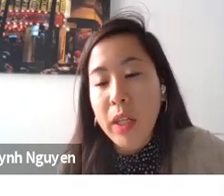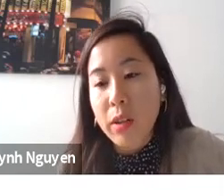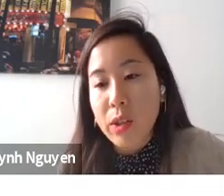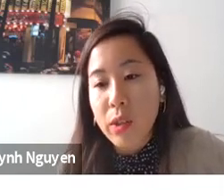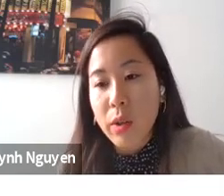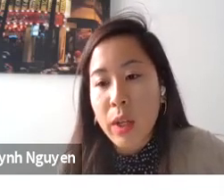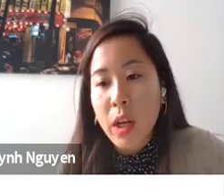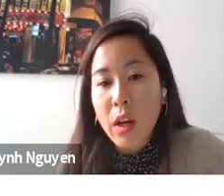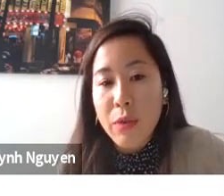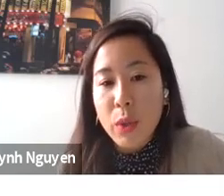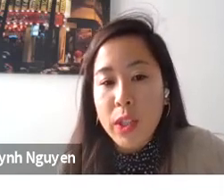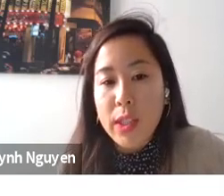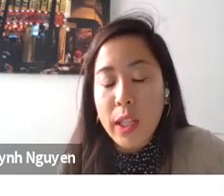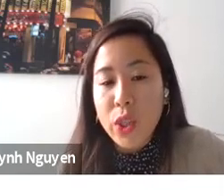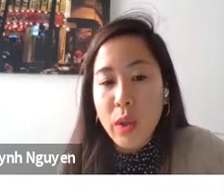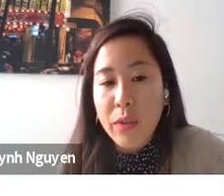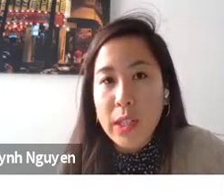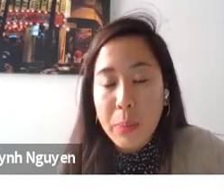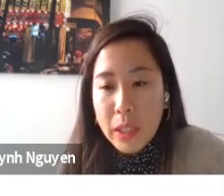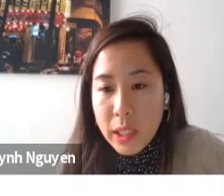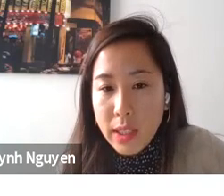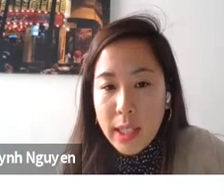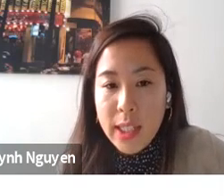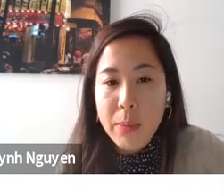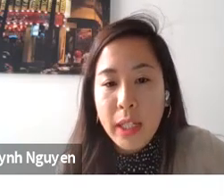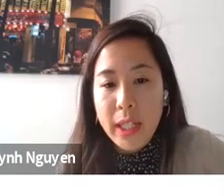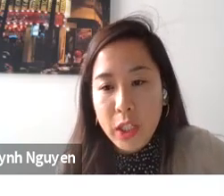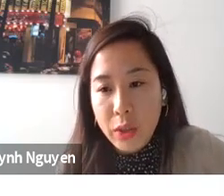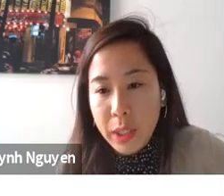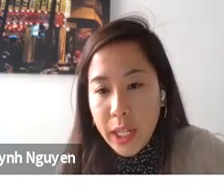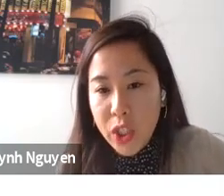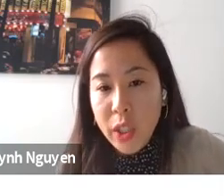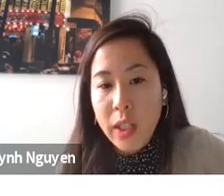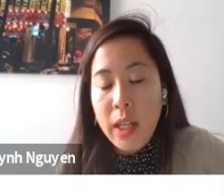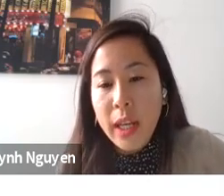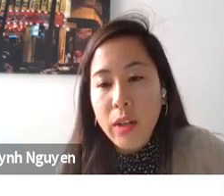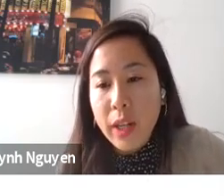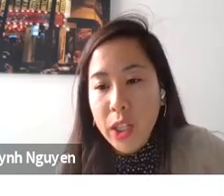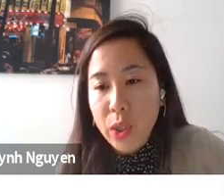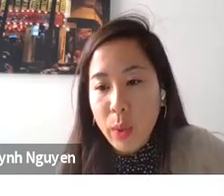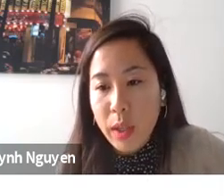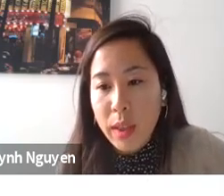but also, of course, the issue of disability assessment and determination in connection with